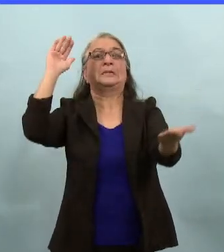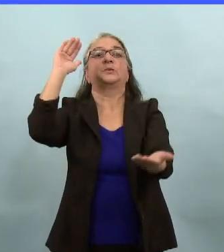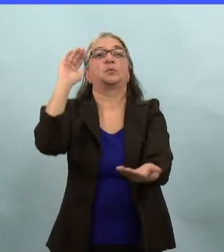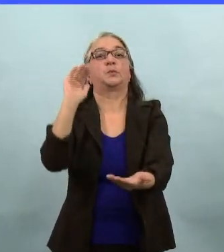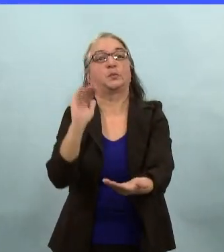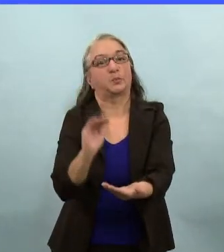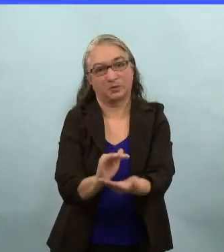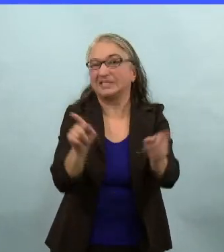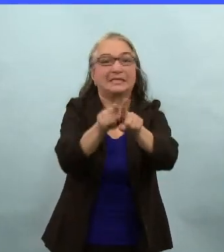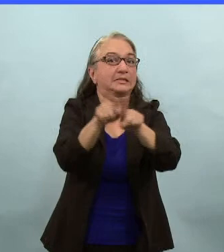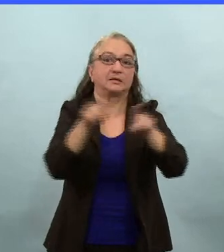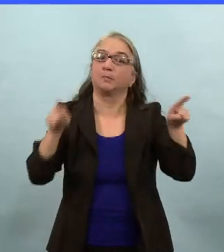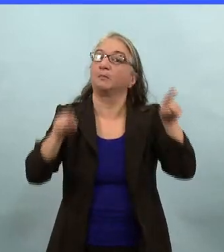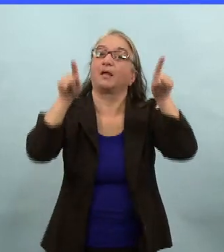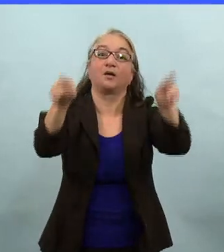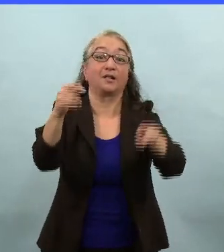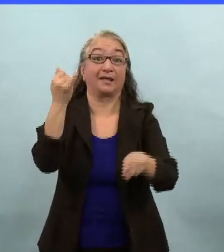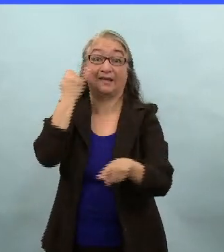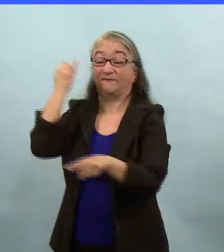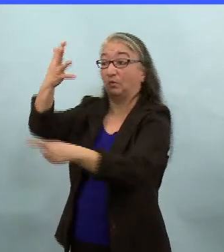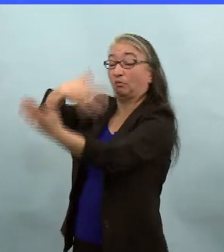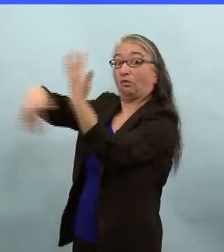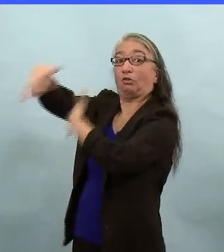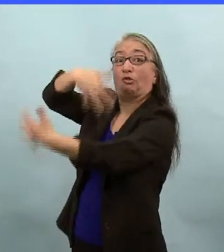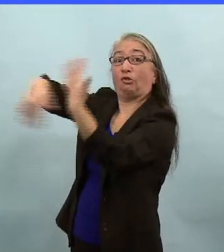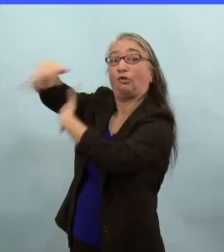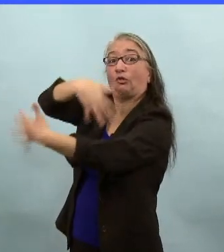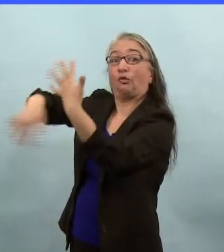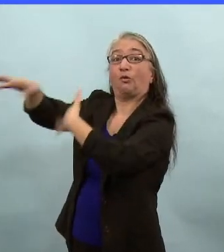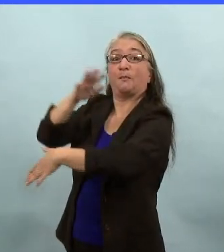activities you're doing this week cut them down to five cut them down to two limit those